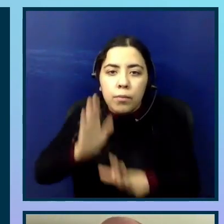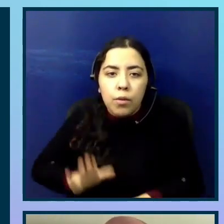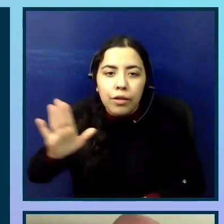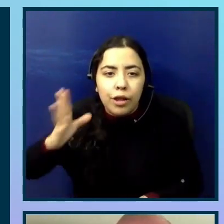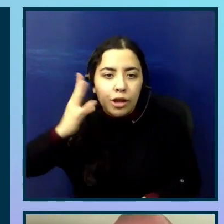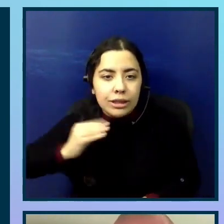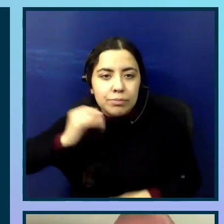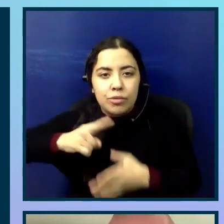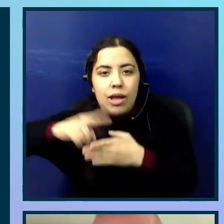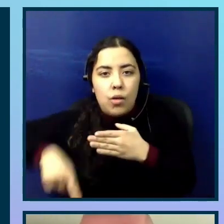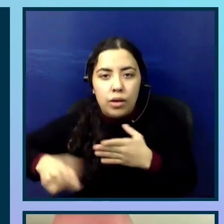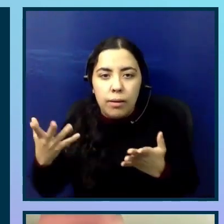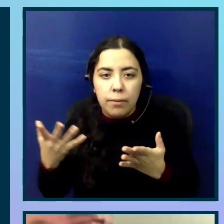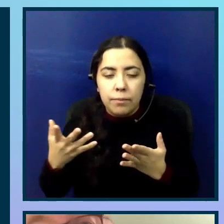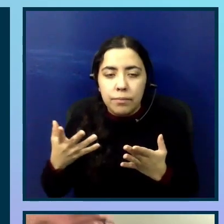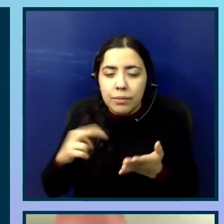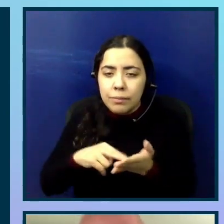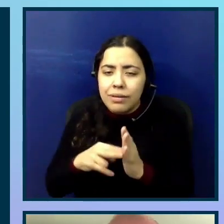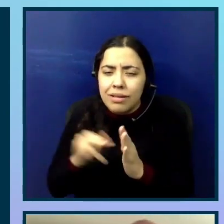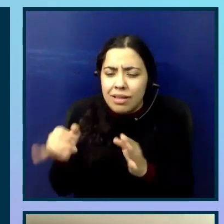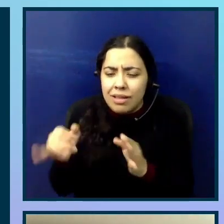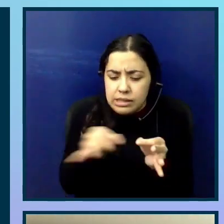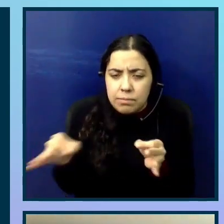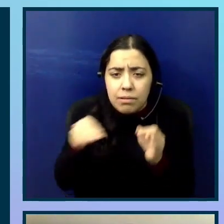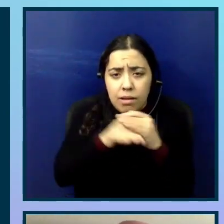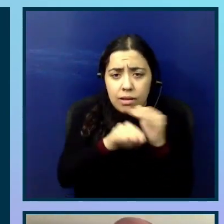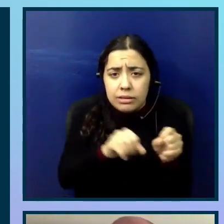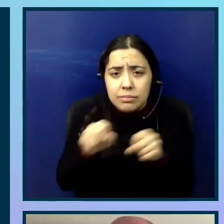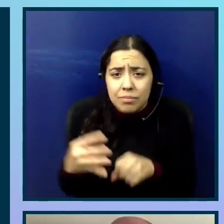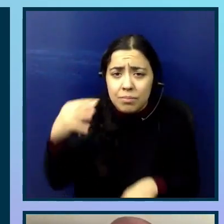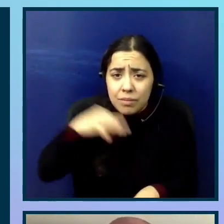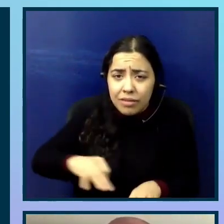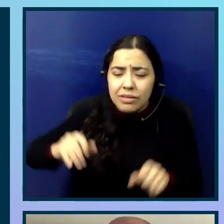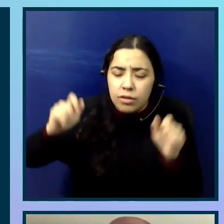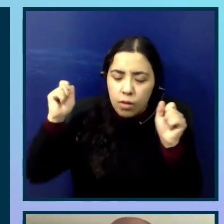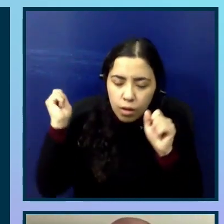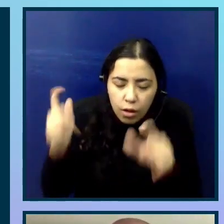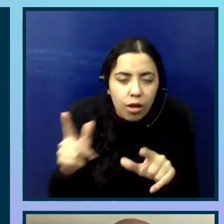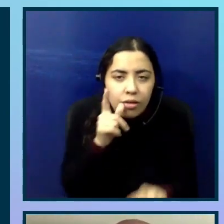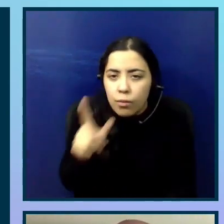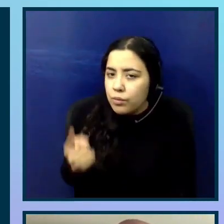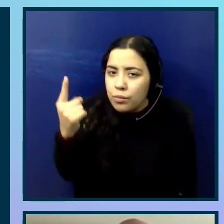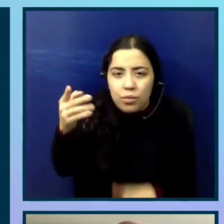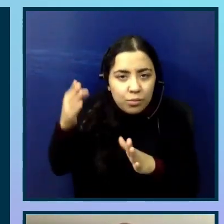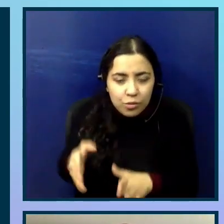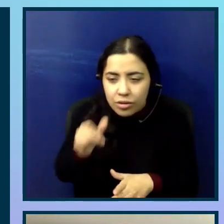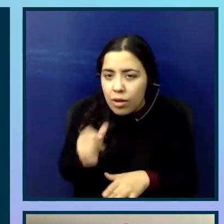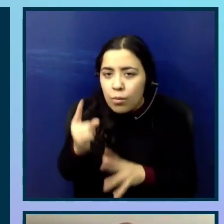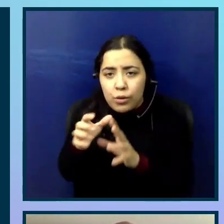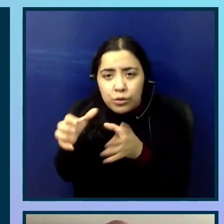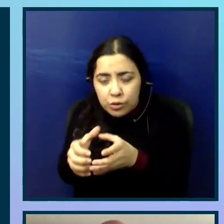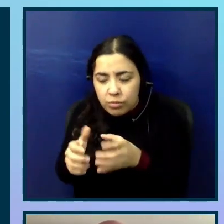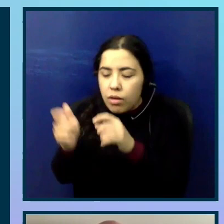This gets back to that statement of accessibility benefits everyone. And without this kind of data, how can we prove that?